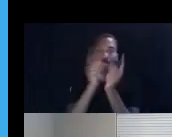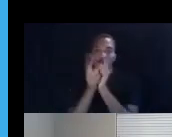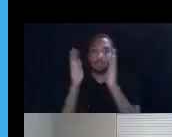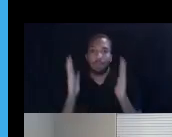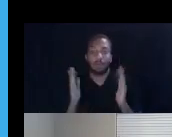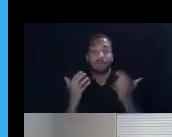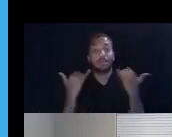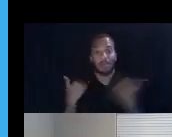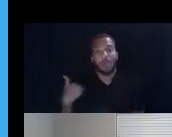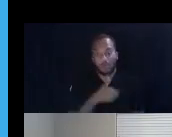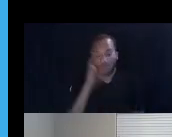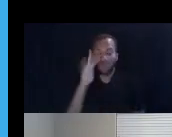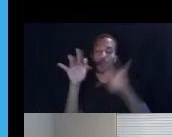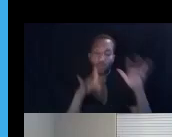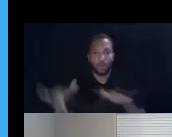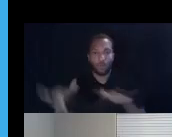which you already know and to take care of yourself.